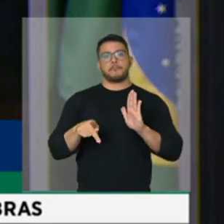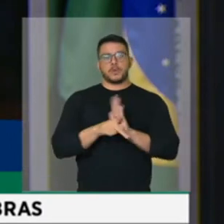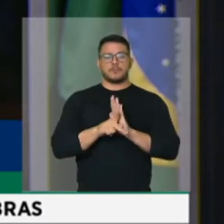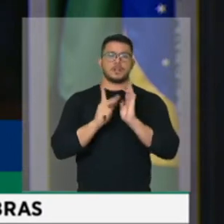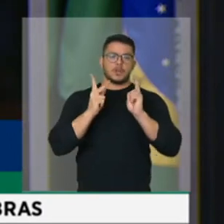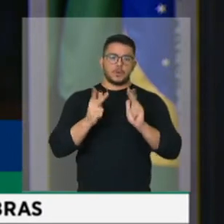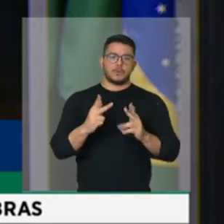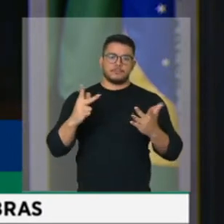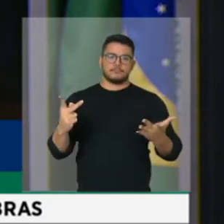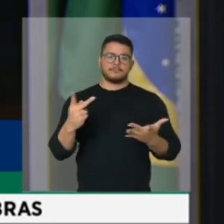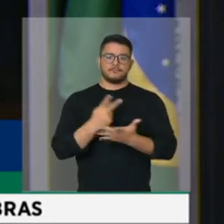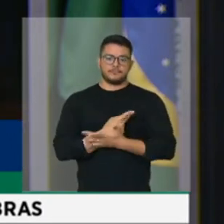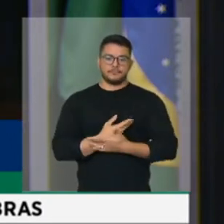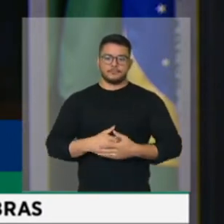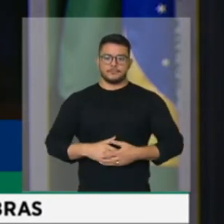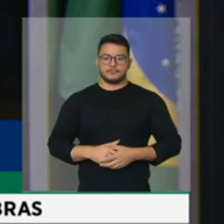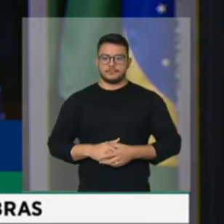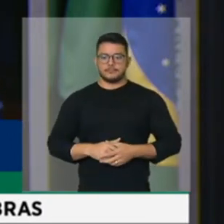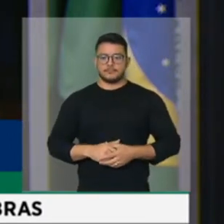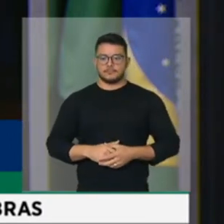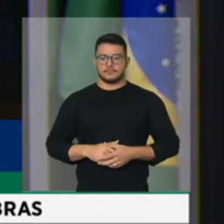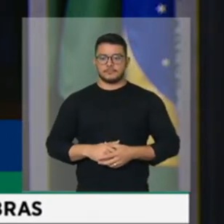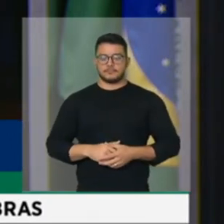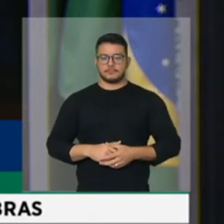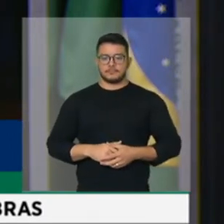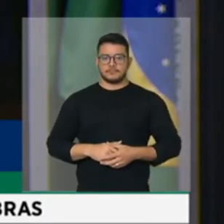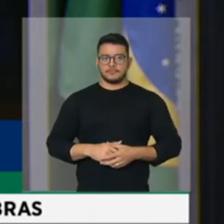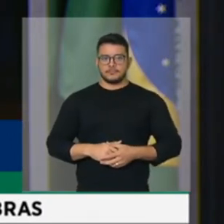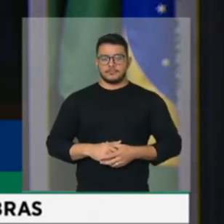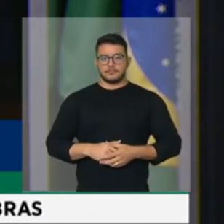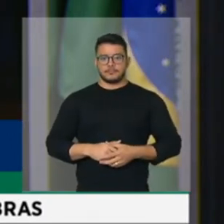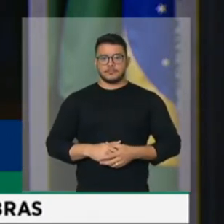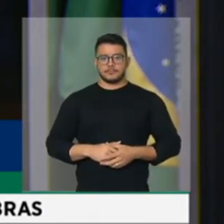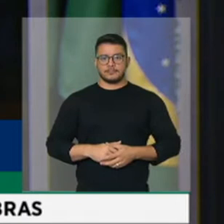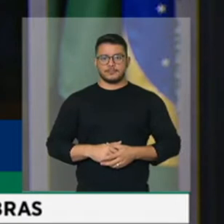HORA QUE A UNIÃO TIVER 45% E NÃO 61% DAS AÇÕES, SE OS CUSTOS SISTÊMICOS AUMENTAREM